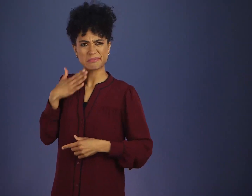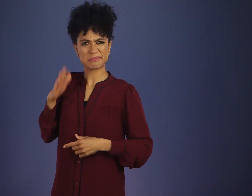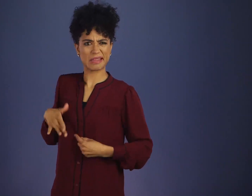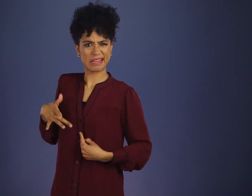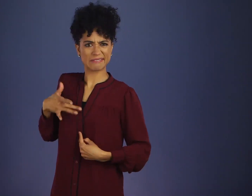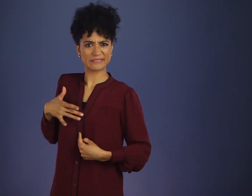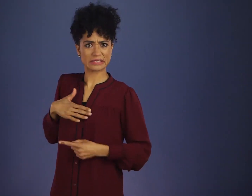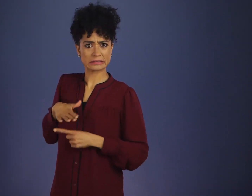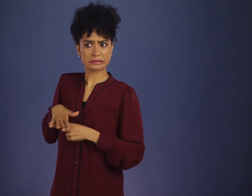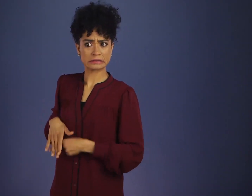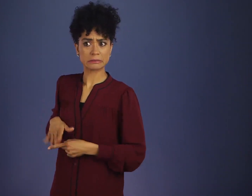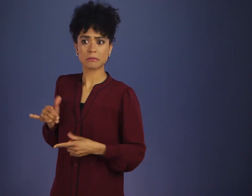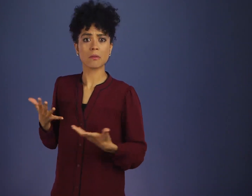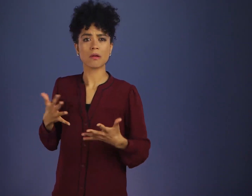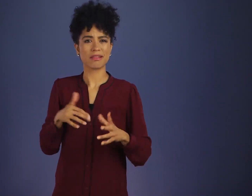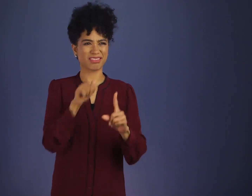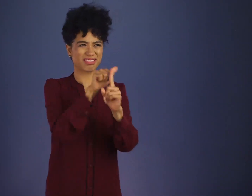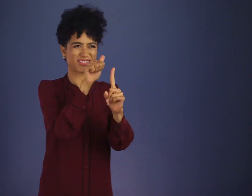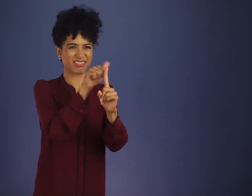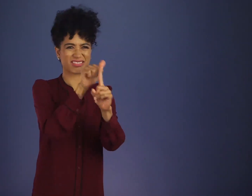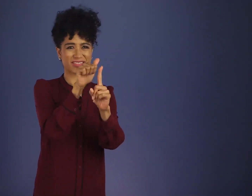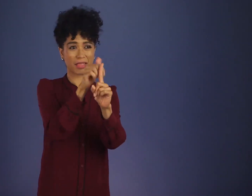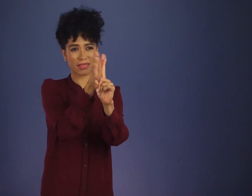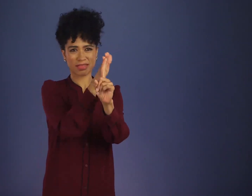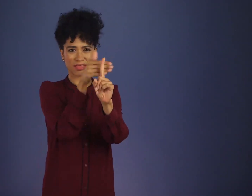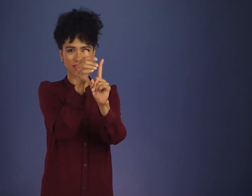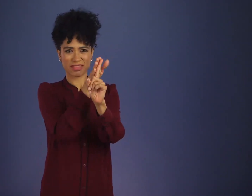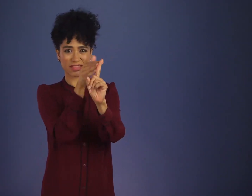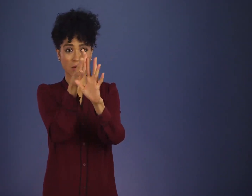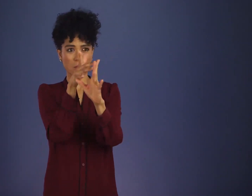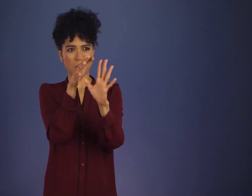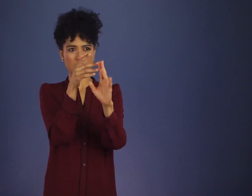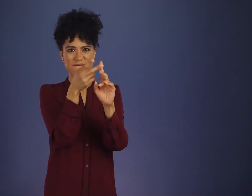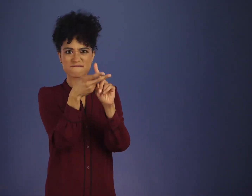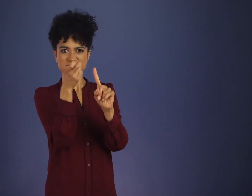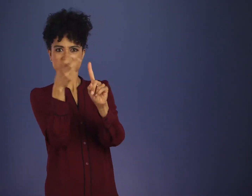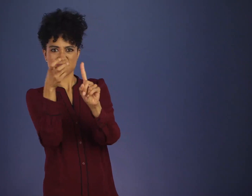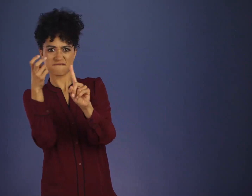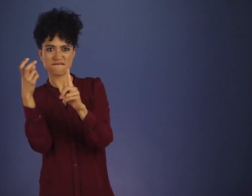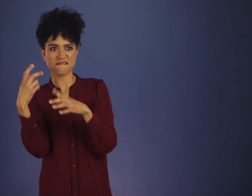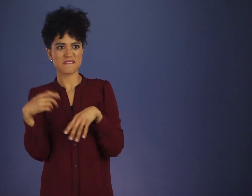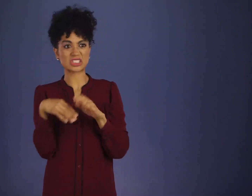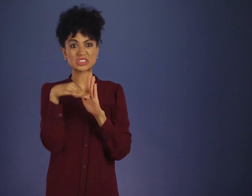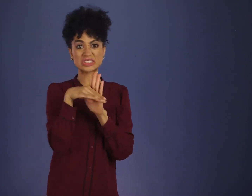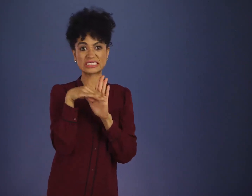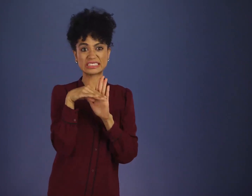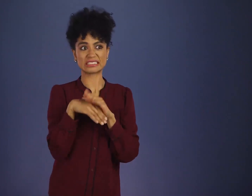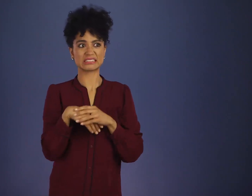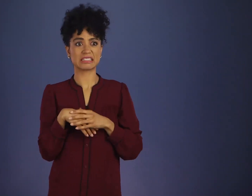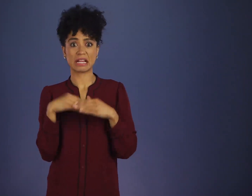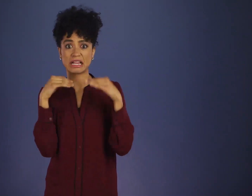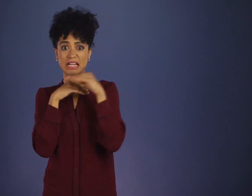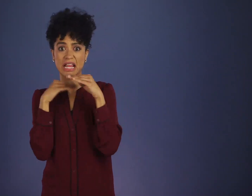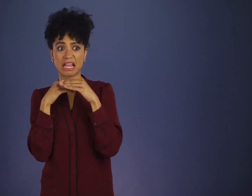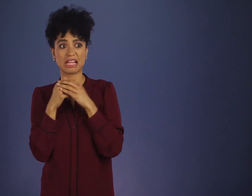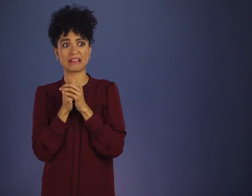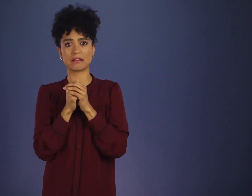Did I try to cover up those feelings of inadequacy by bluffing, cheating, lying, or evading responsibility?